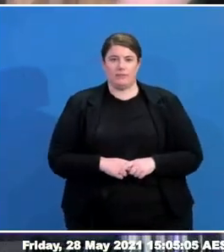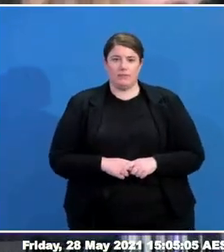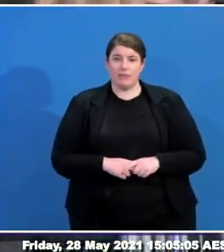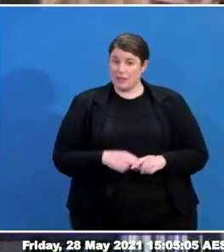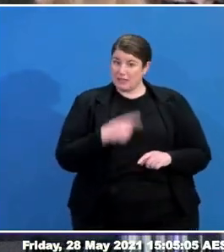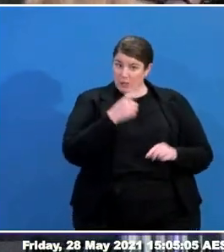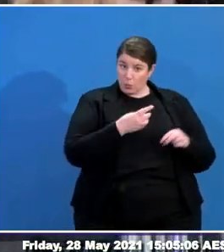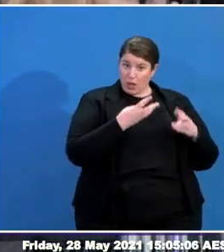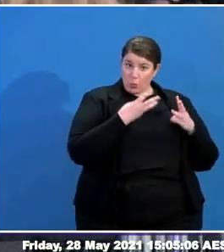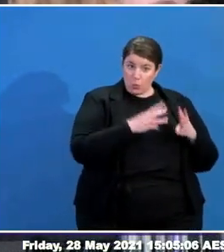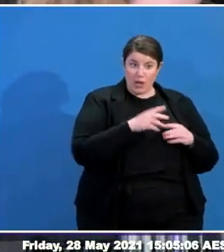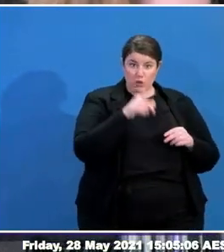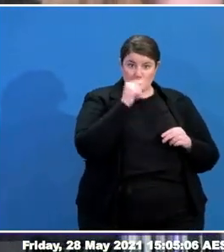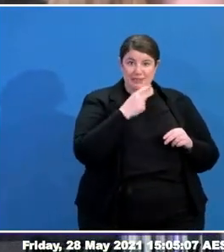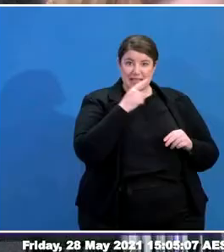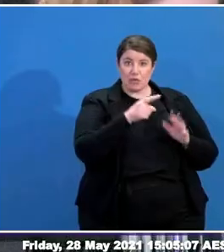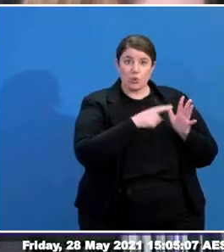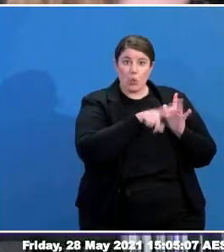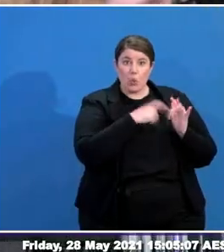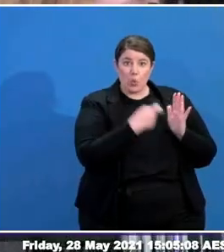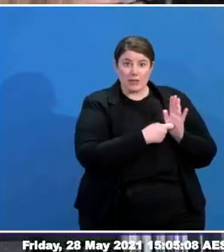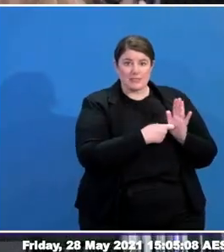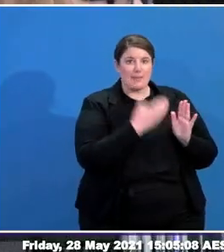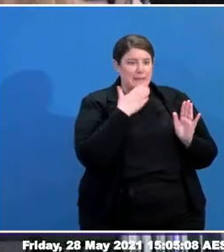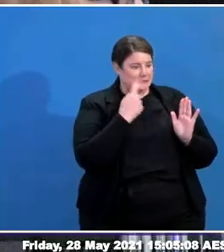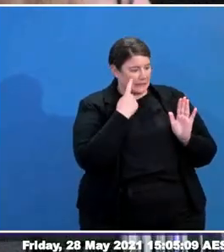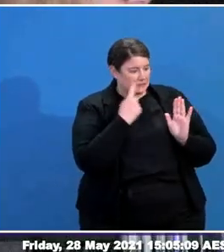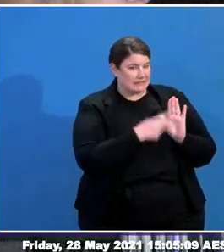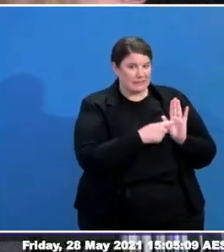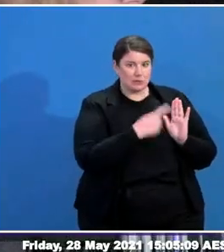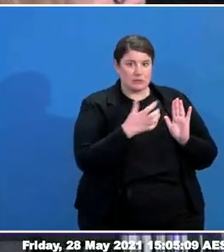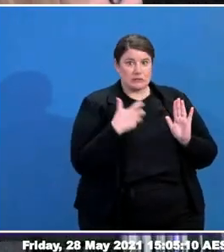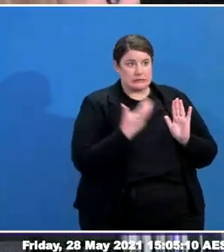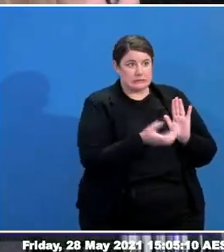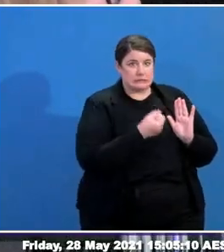auditor's attention on a particular aspect of a service provider's delivery?